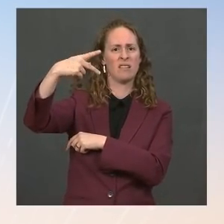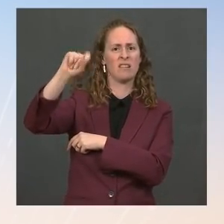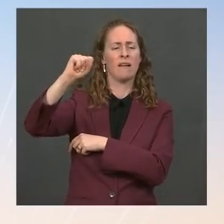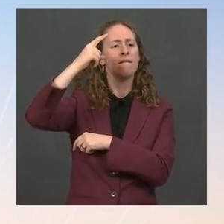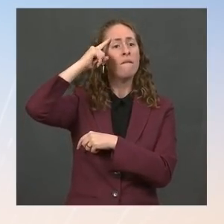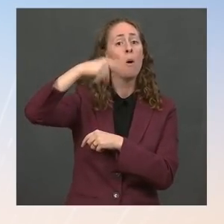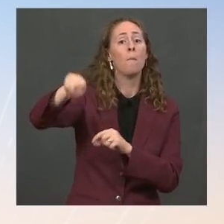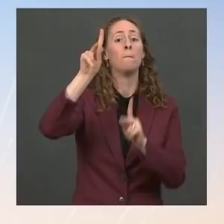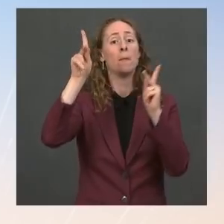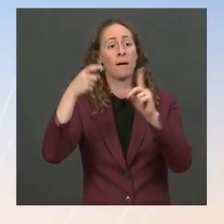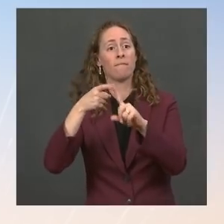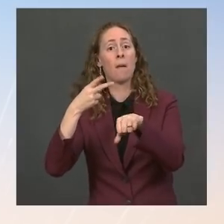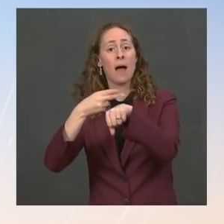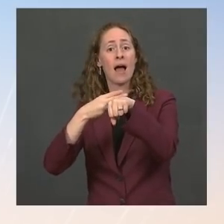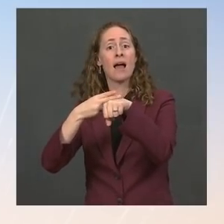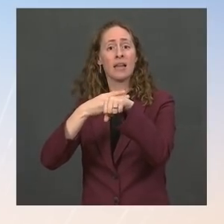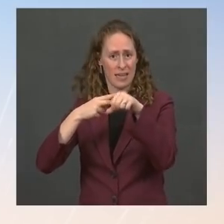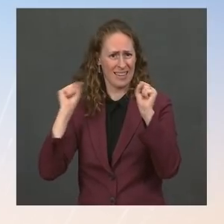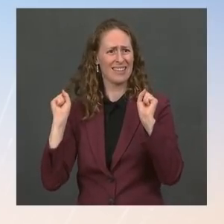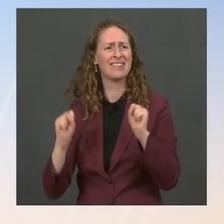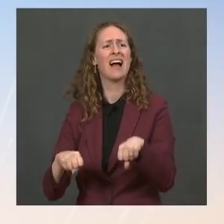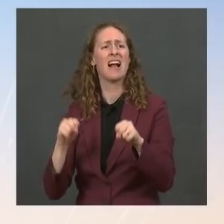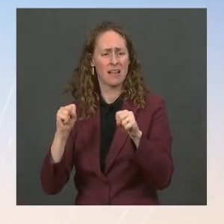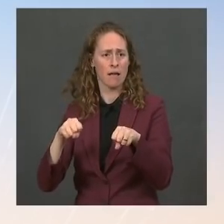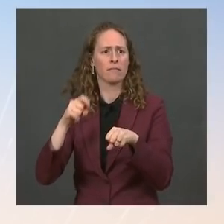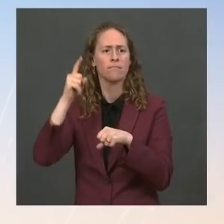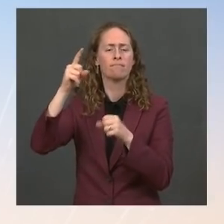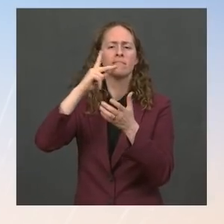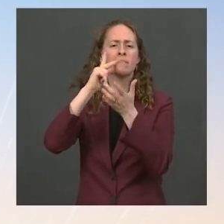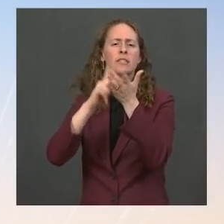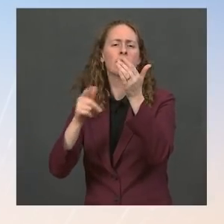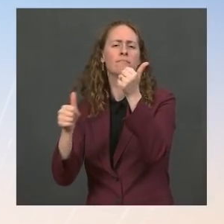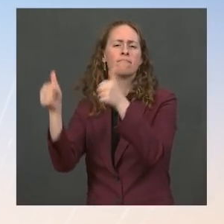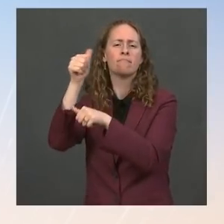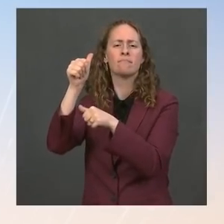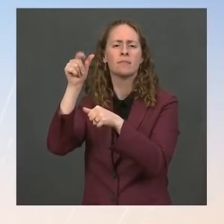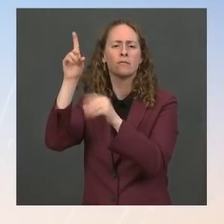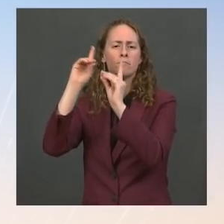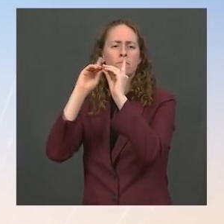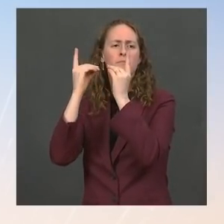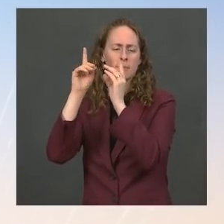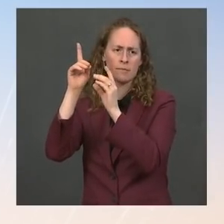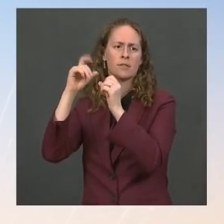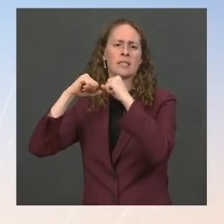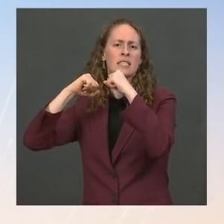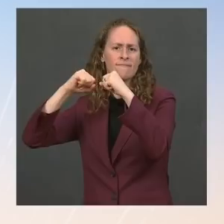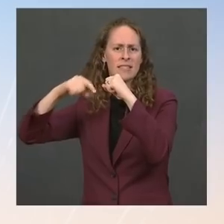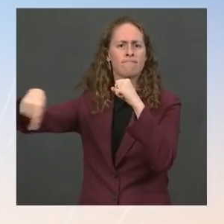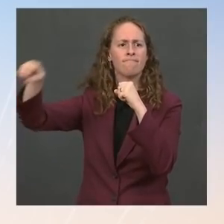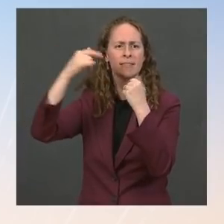to look at and review. The Secretary of State, the Secretary of Homeland Security are constantly assessing circumstances on the ground